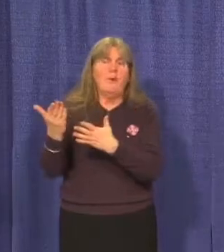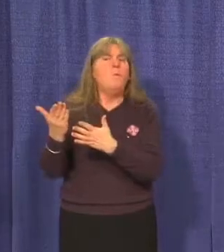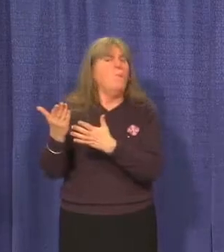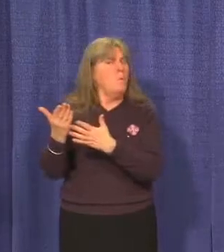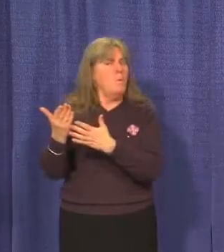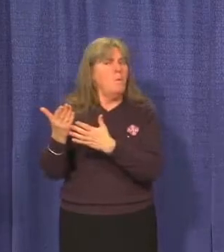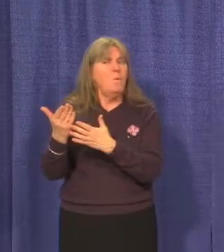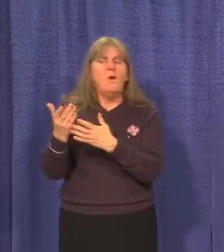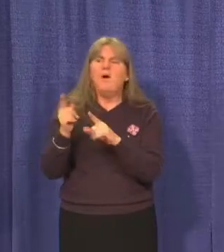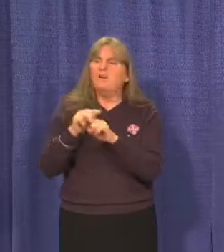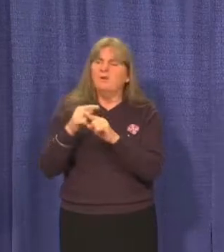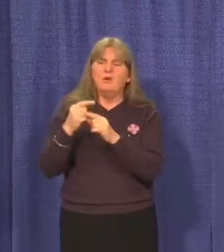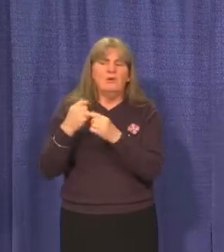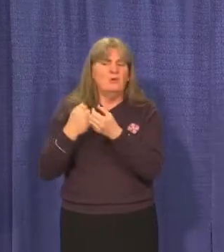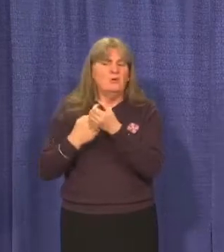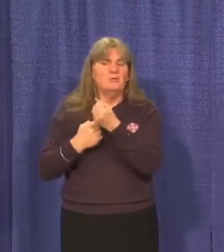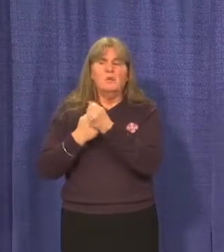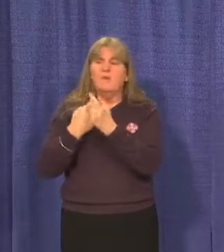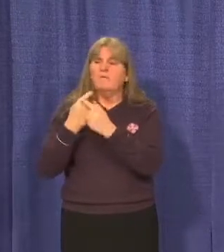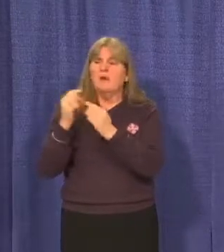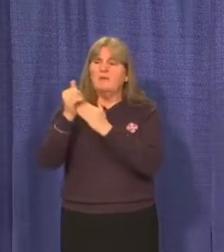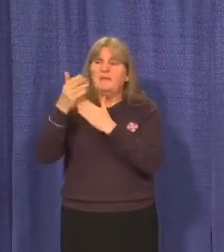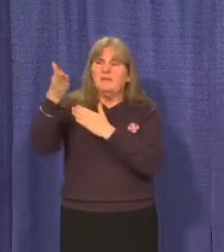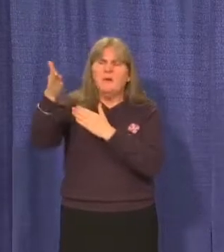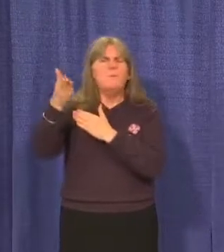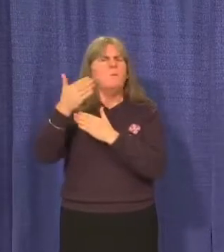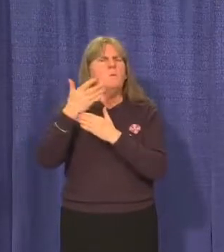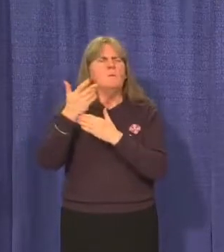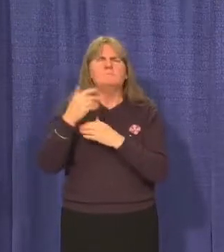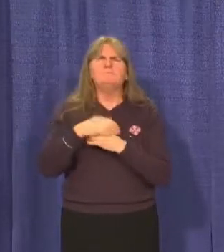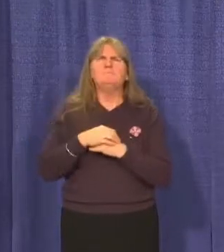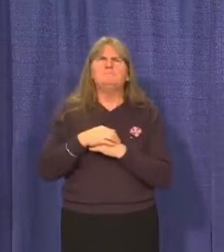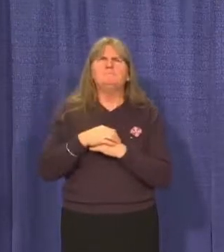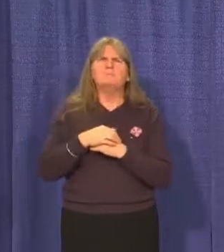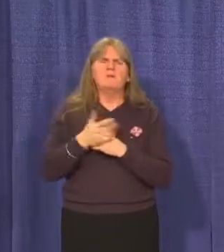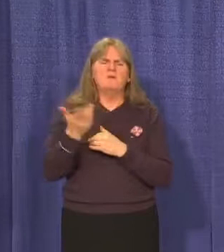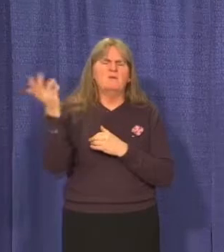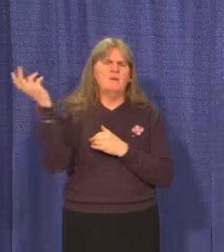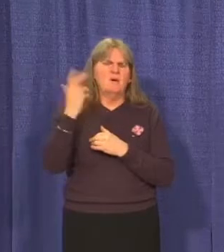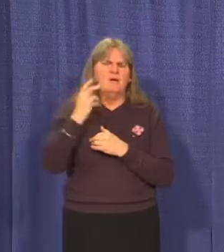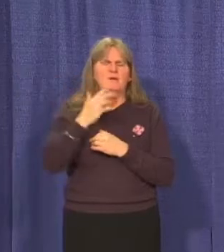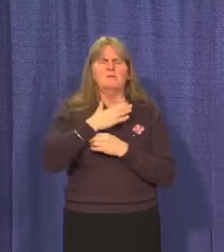The support of leadership. These partnerships I think or just remarkable and how they are